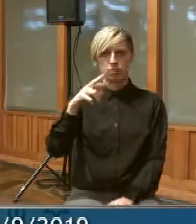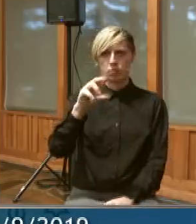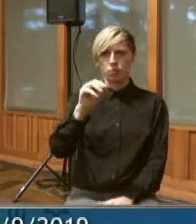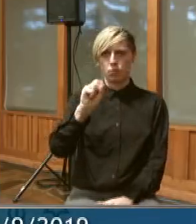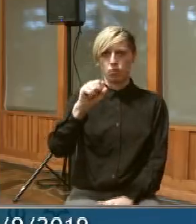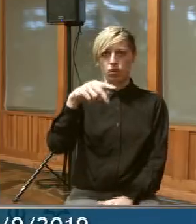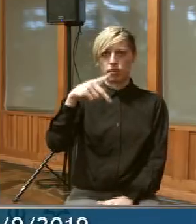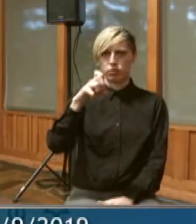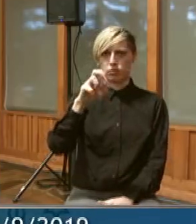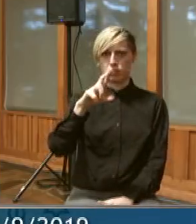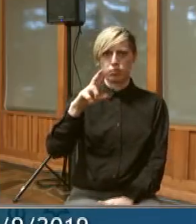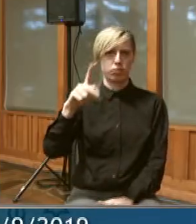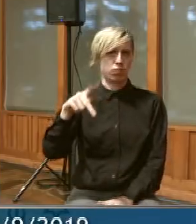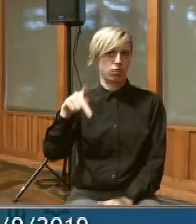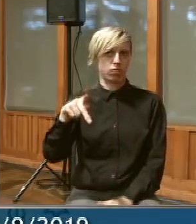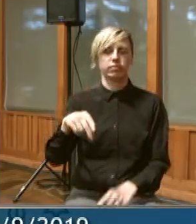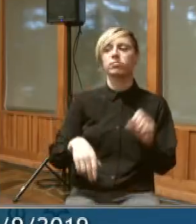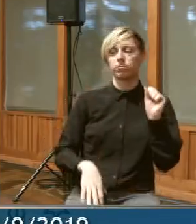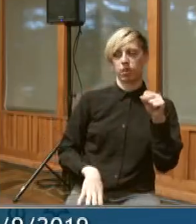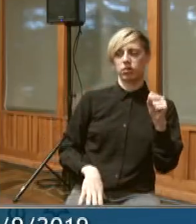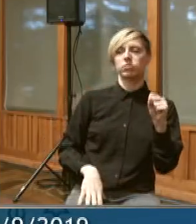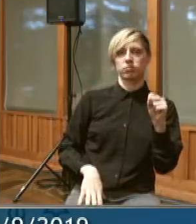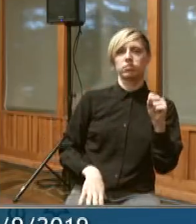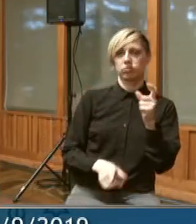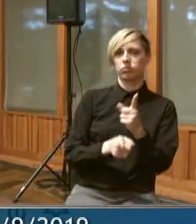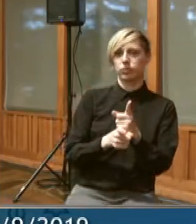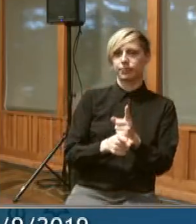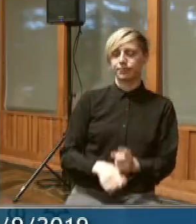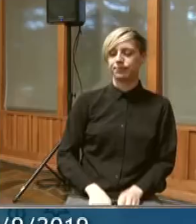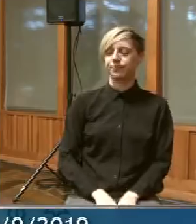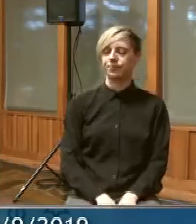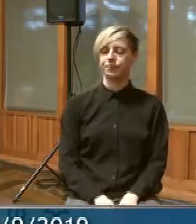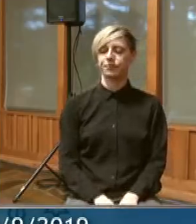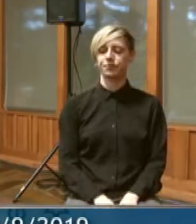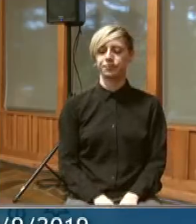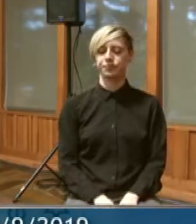FRANCIS, THIS IS TESTIMONY ON PROSPER PORTLAND. YES T.